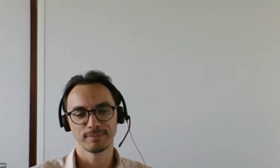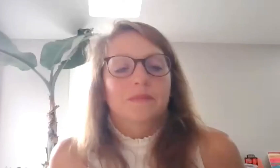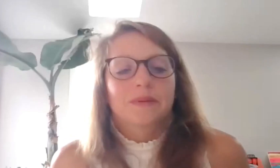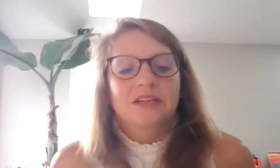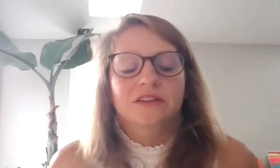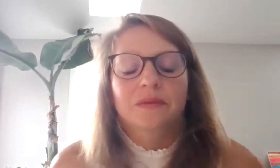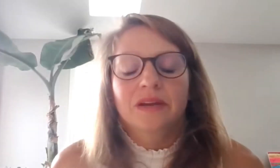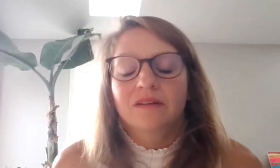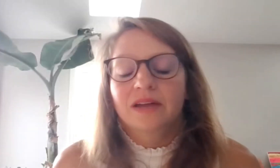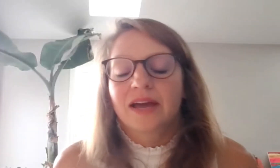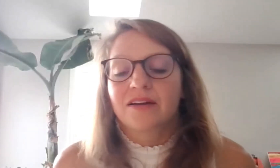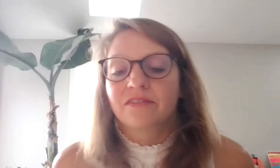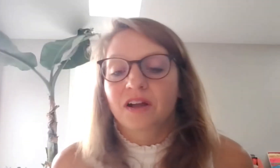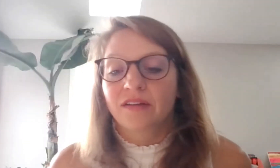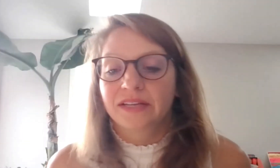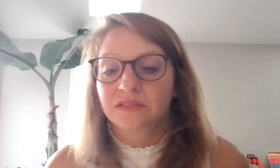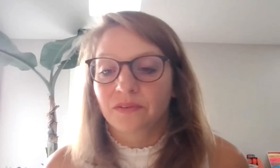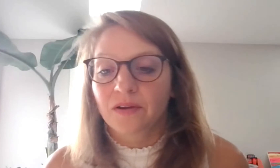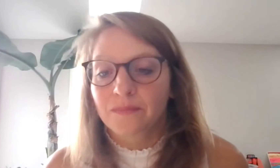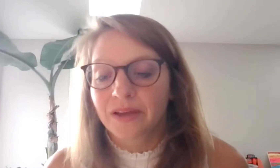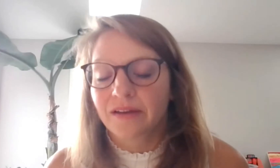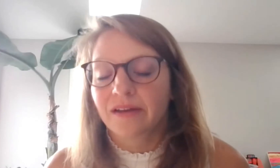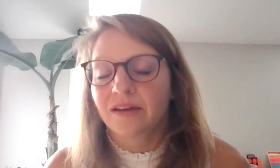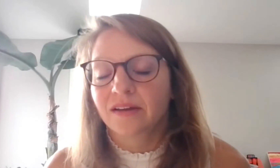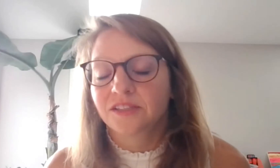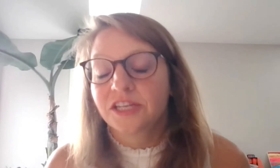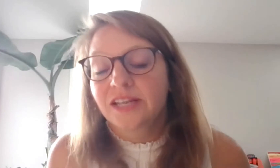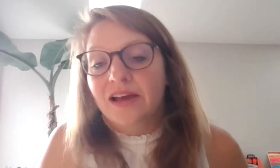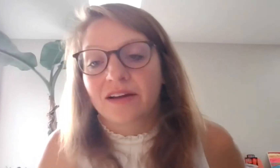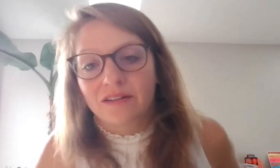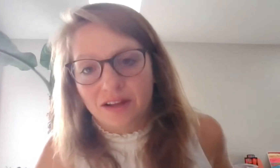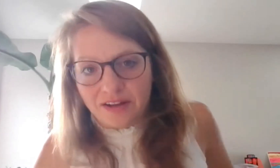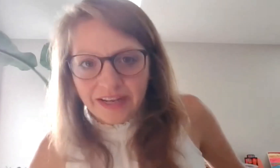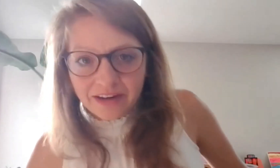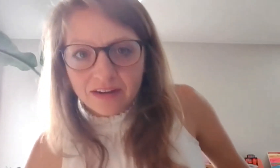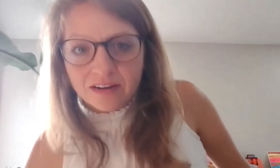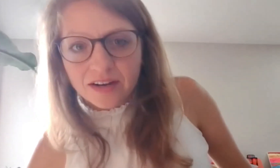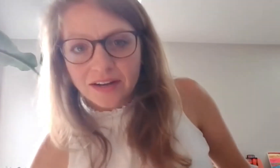Patrick, we do have colleagues from GDL on here.